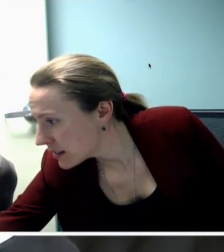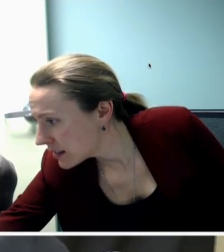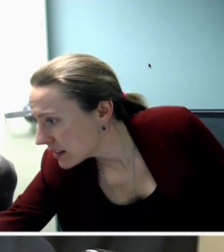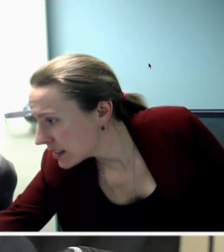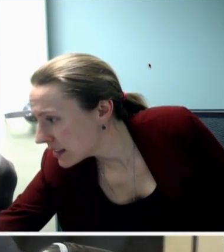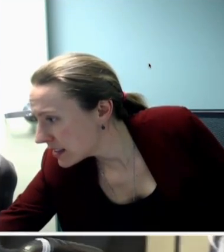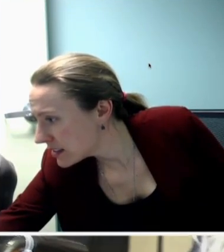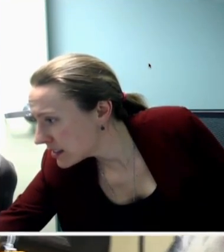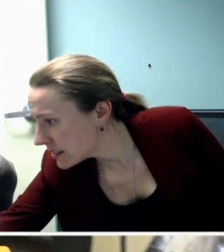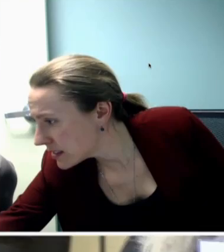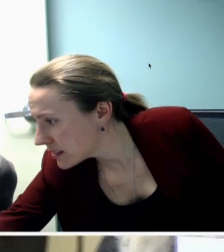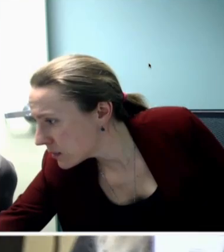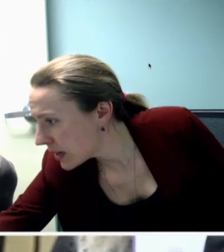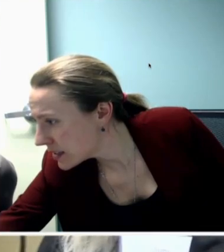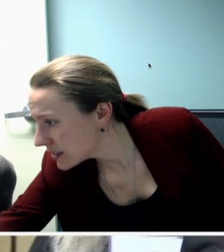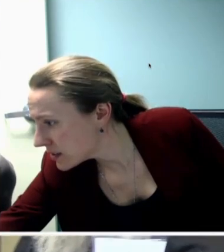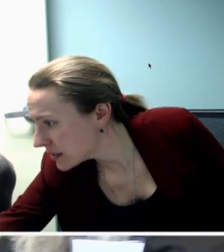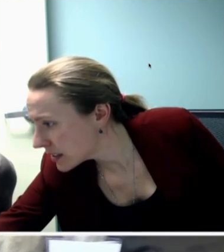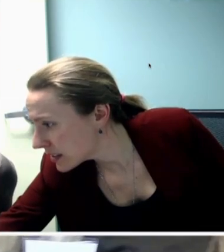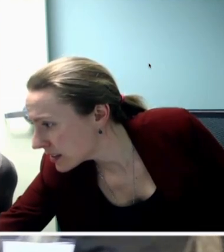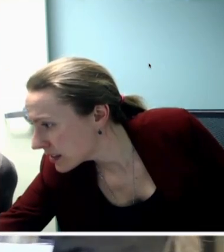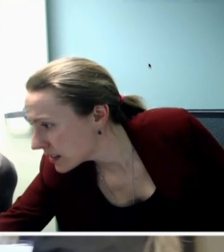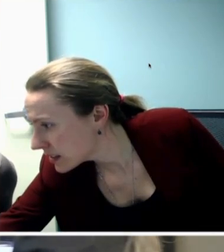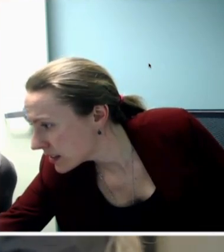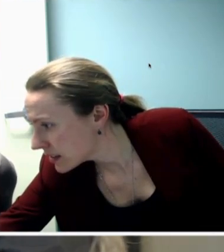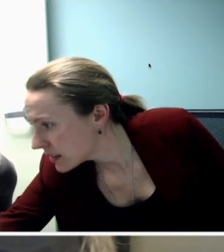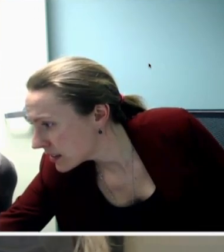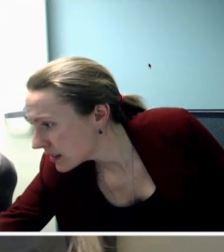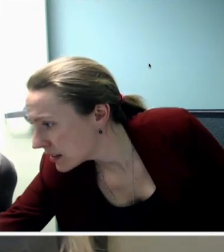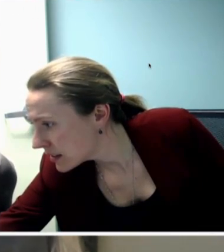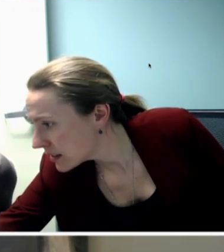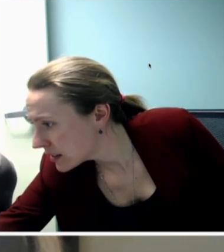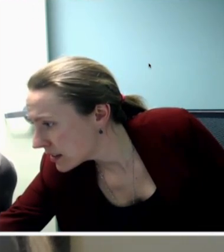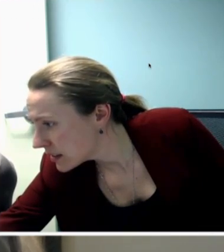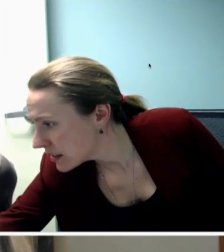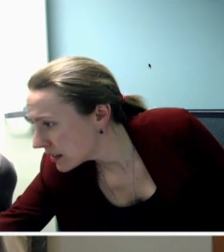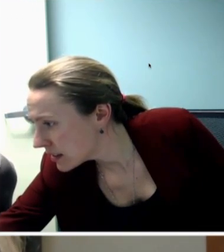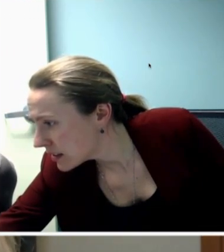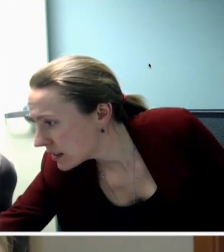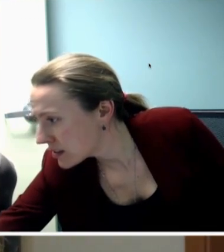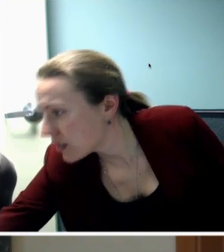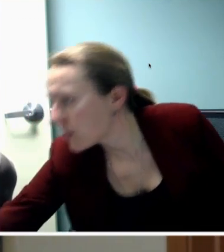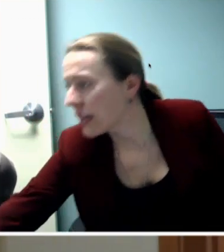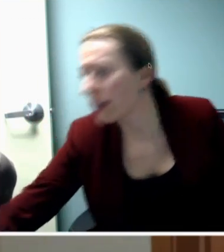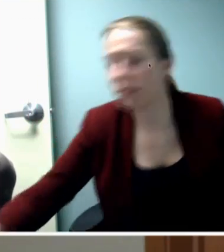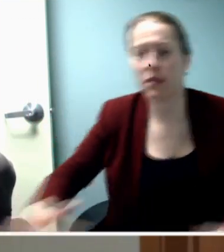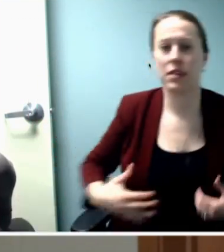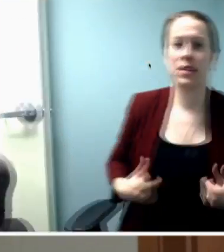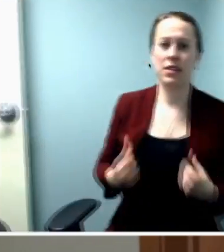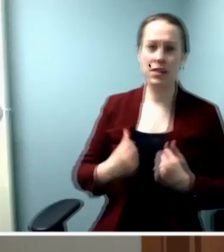Judith Smith is a founder and director-- and artistic director of AXIS Dance Company.